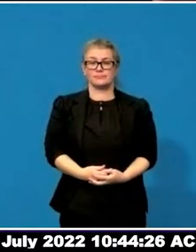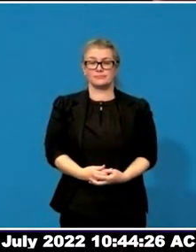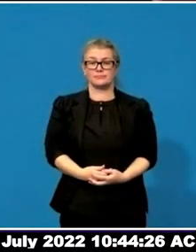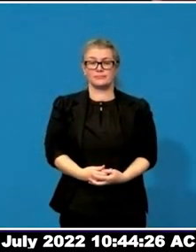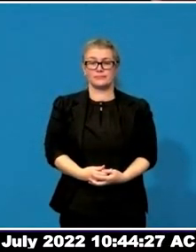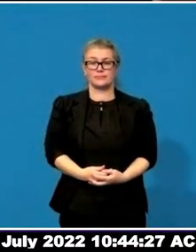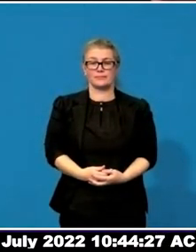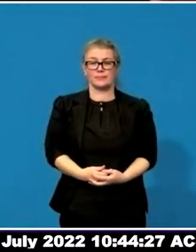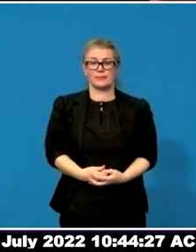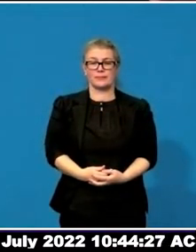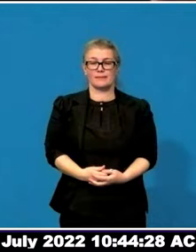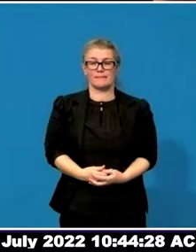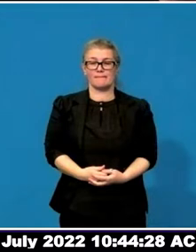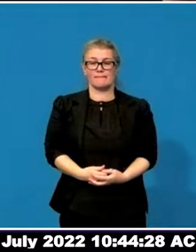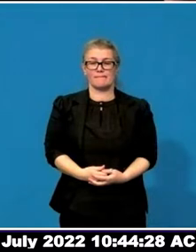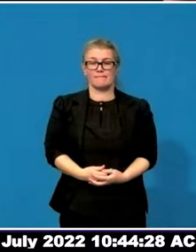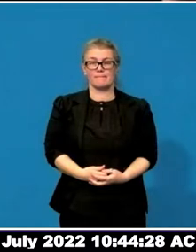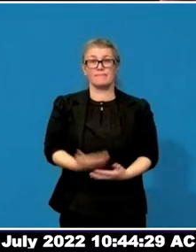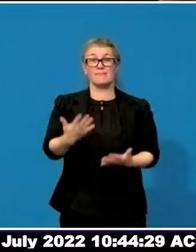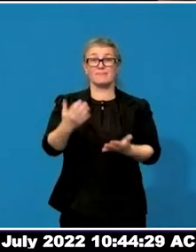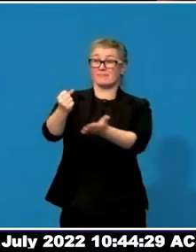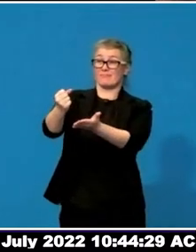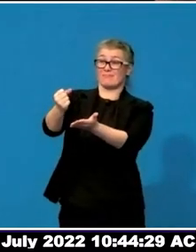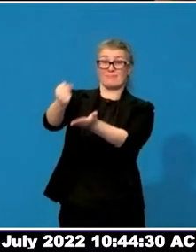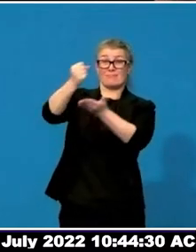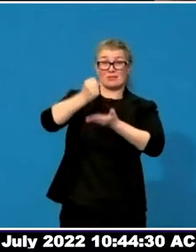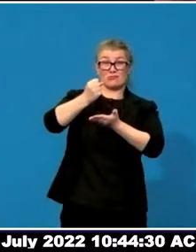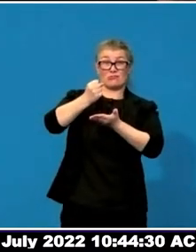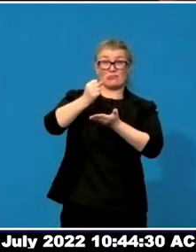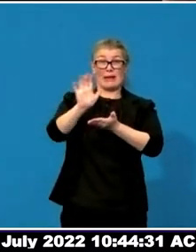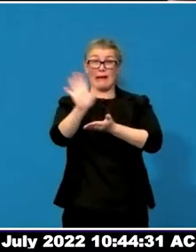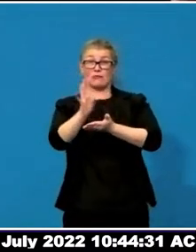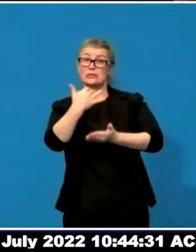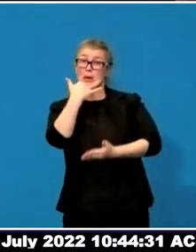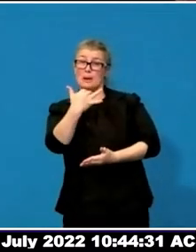The average annual support budget for First Nations NDIS participants in remote and very